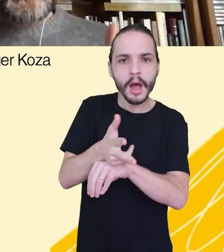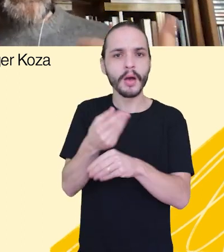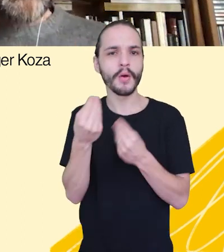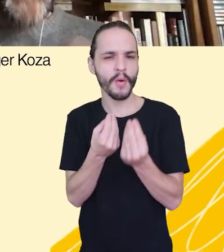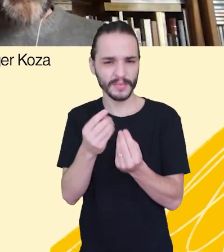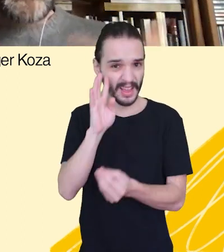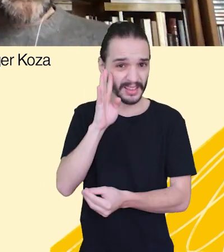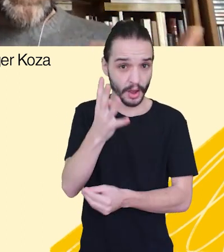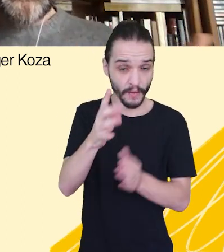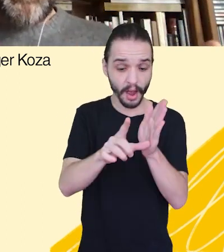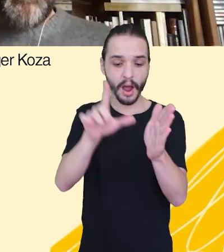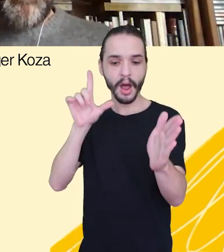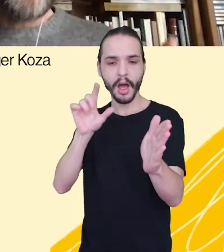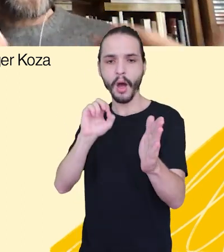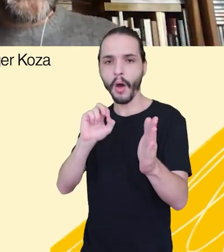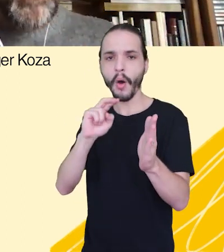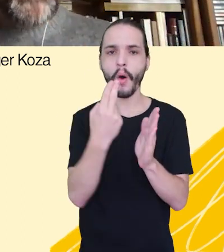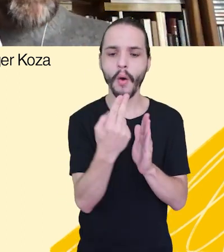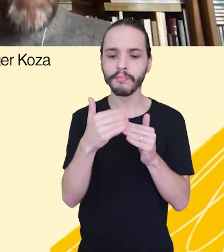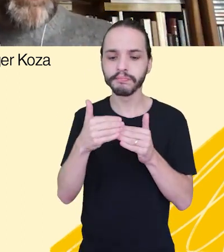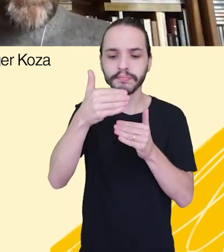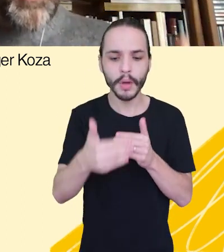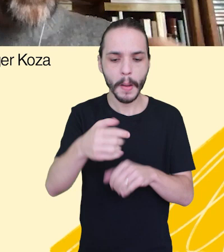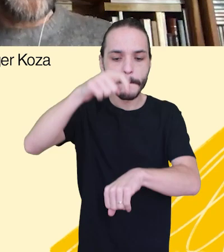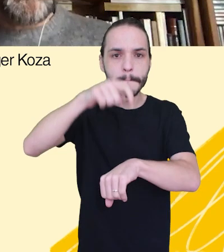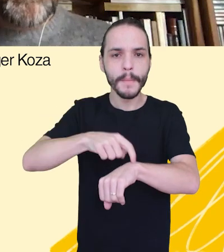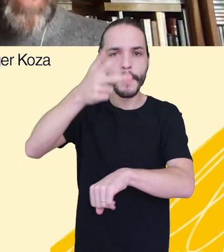or developed on the moment of the shooting?